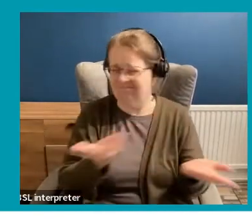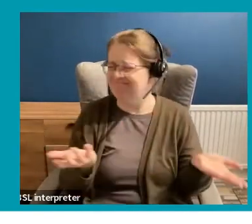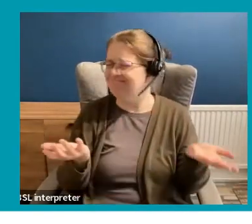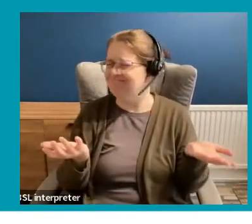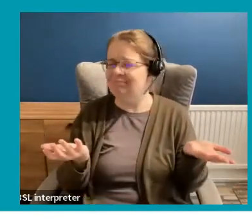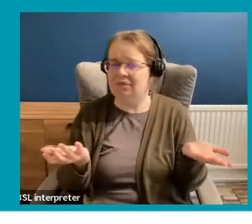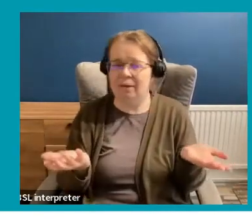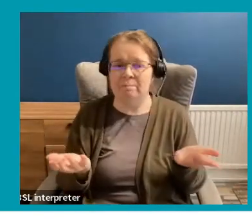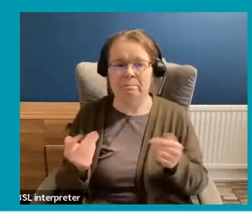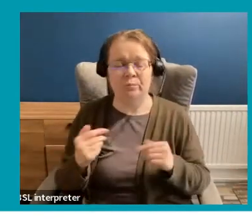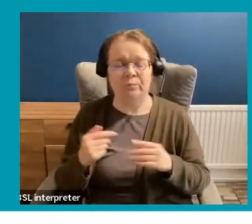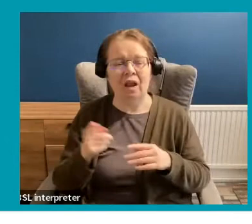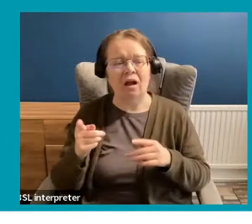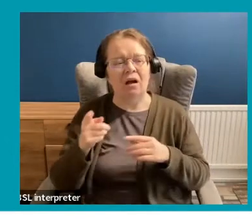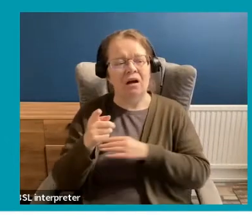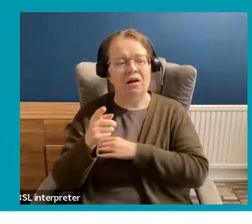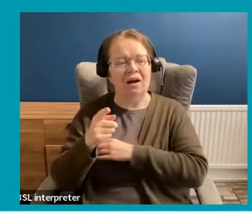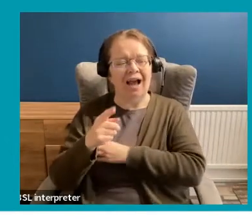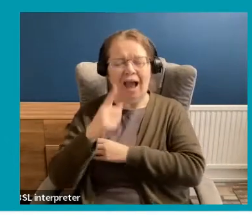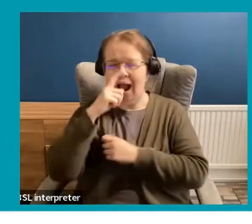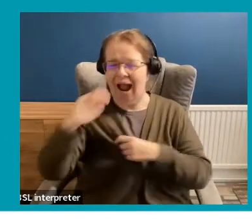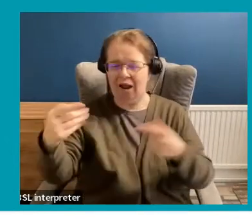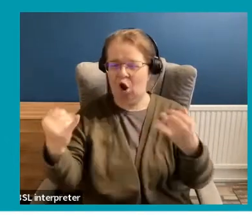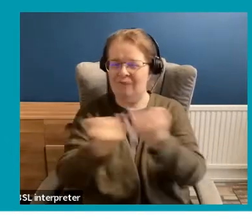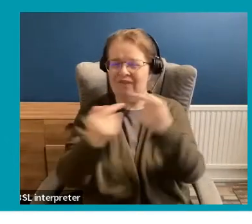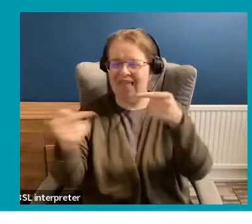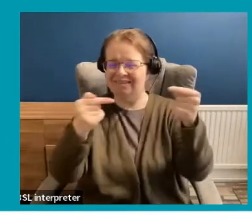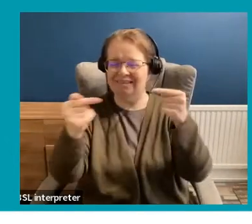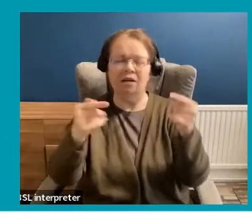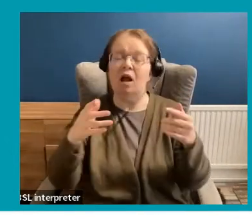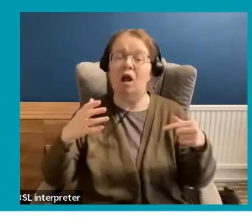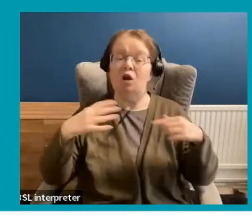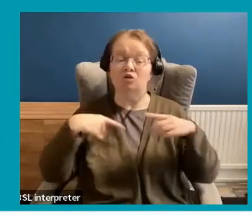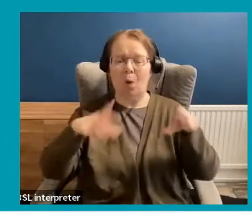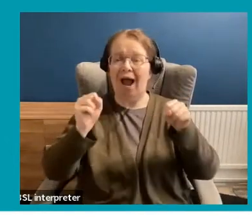Sometimes those things can conflict with each other. makes much more sense doesn't it? Having that kind of approach which is about